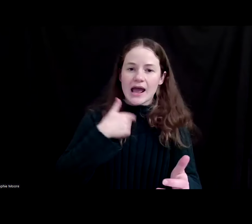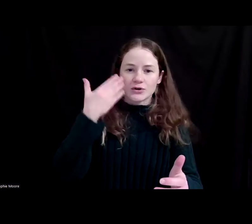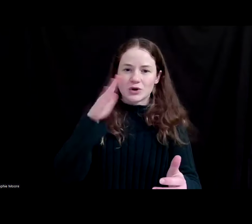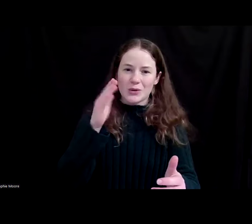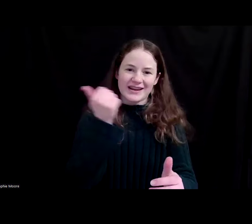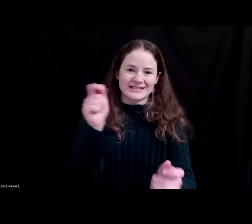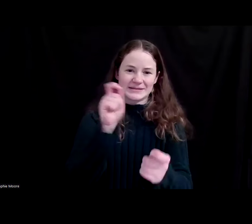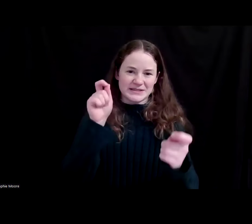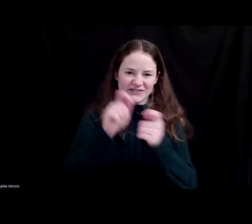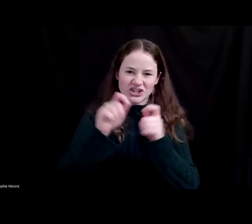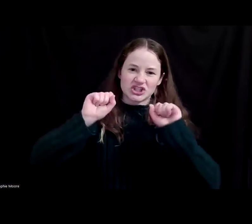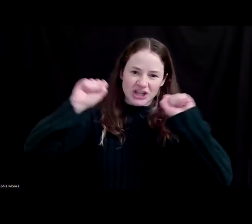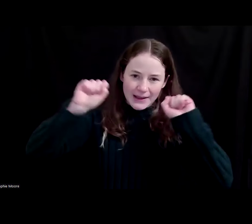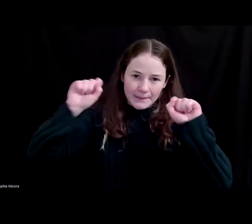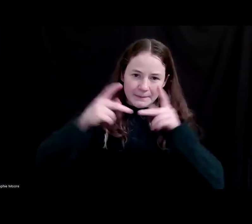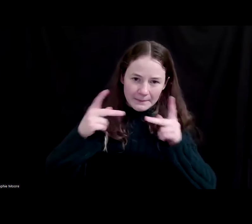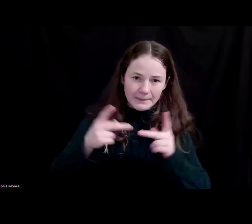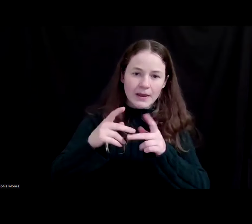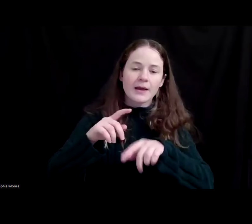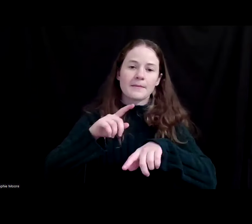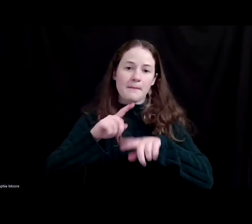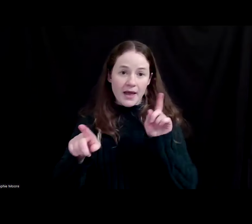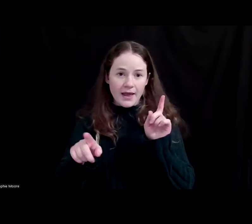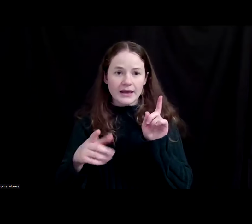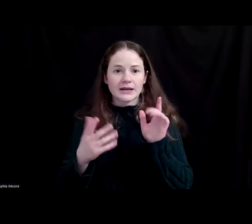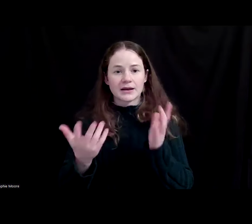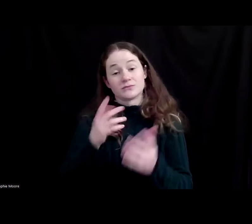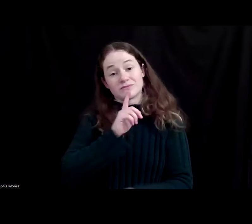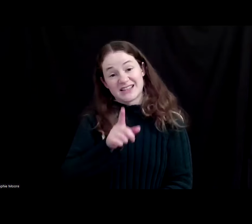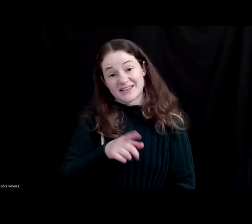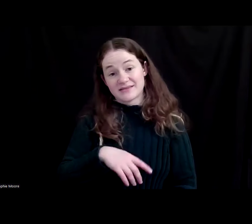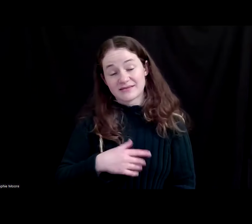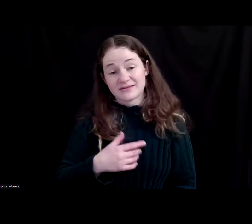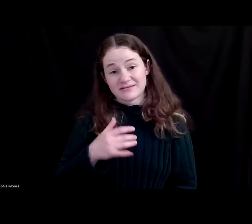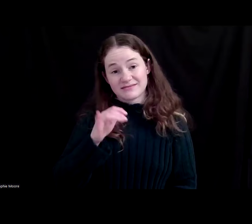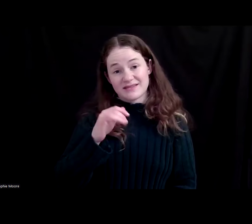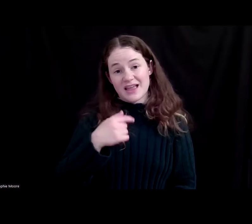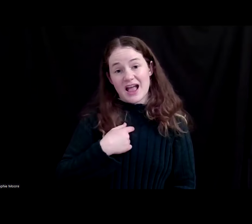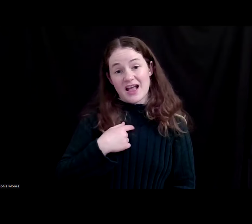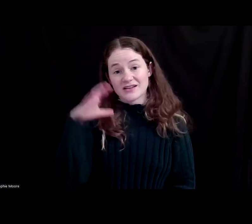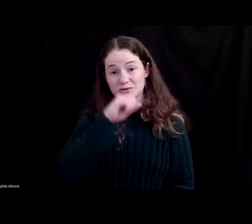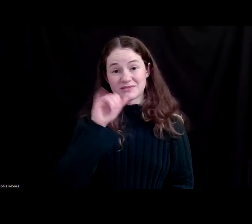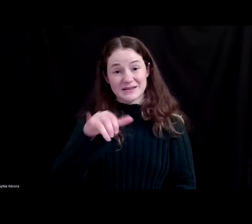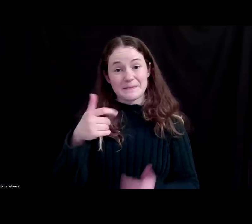se that is that is doing that and actually it's a probably a really big need and I believe you're probably